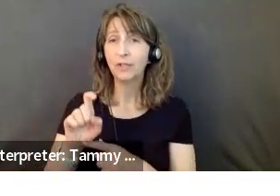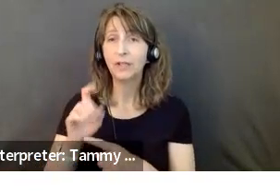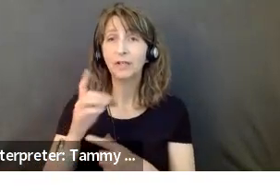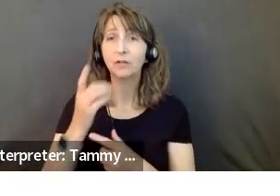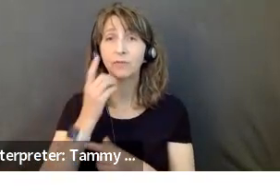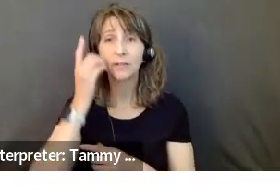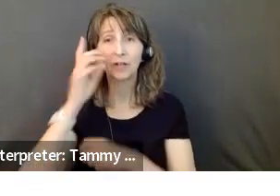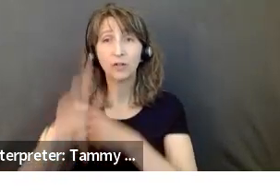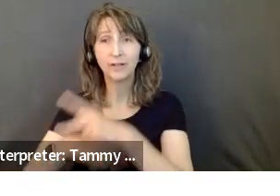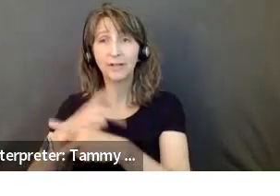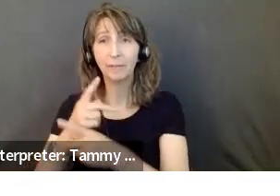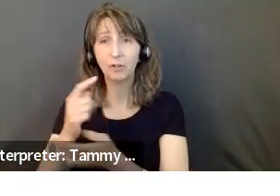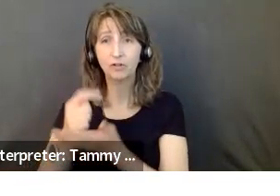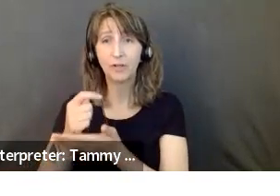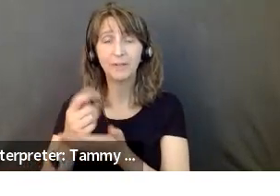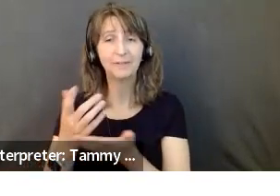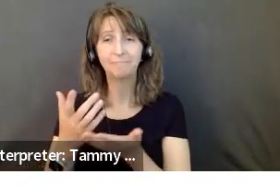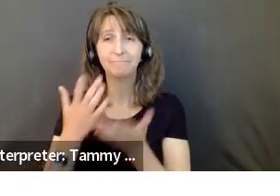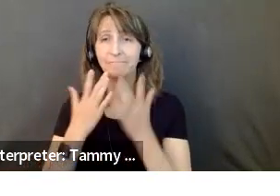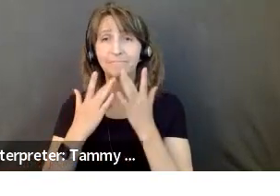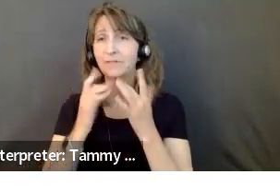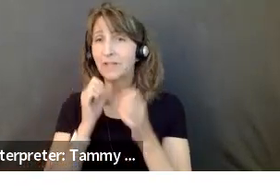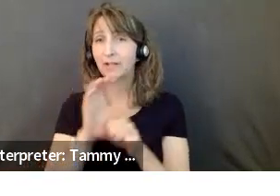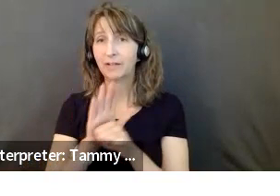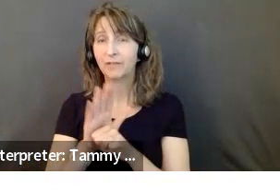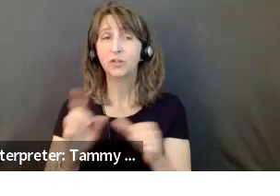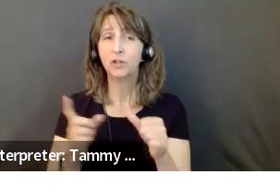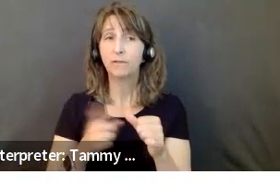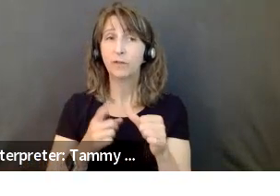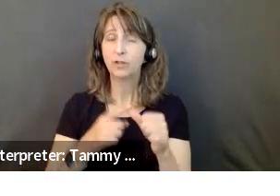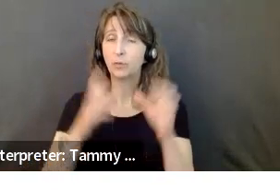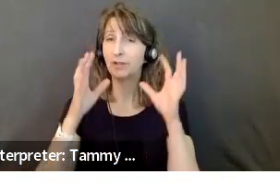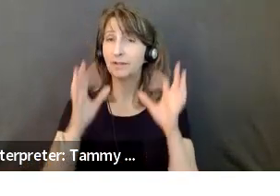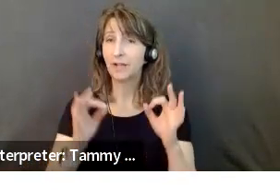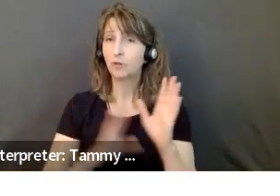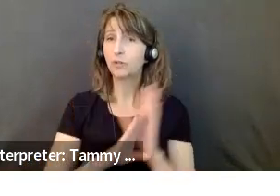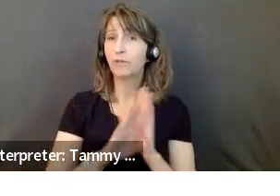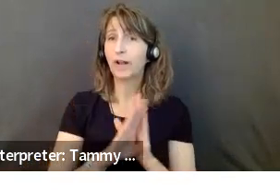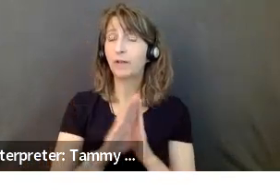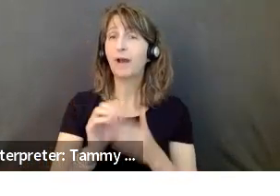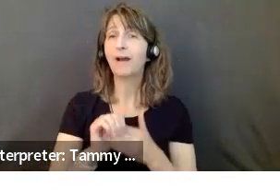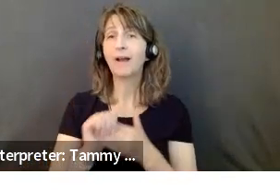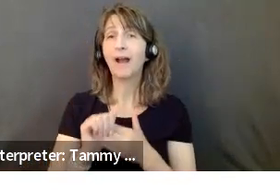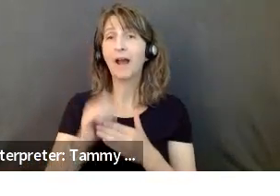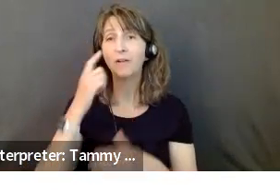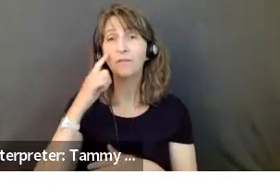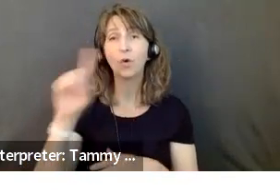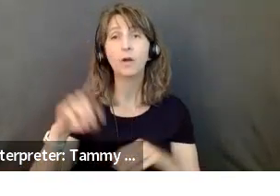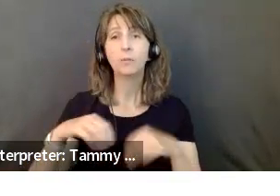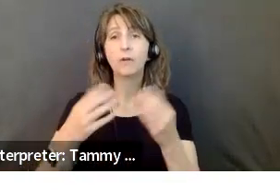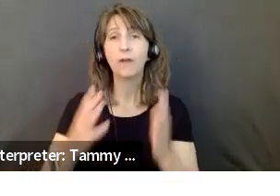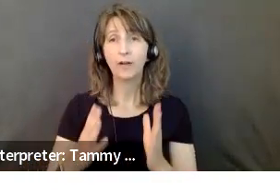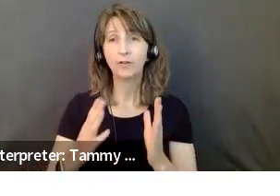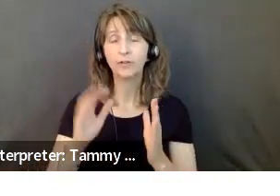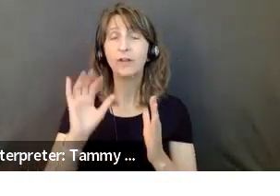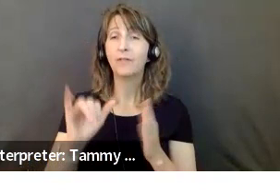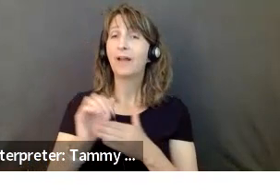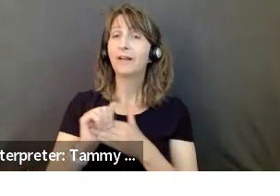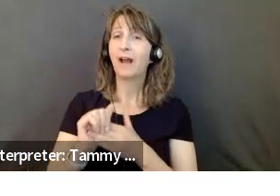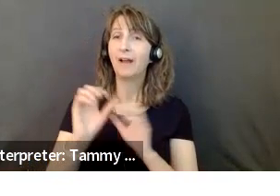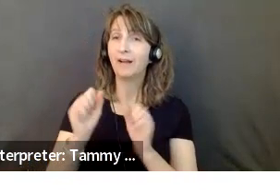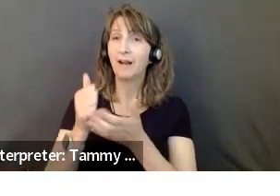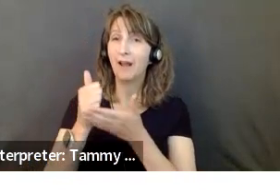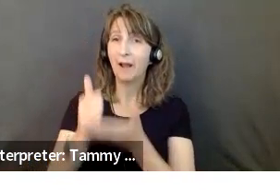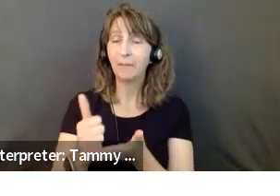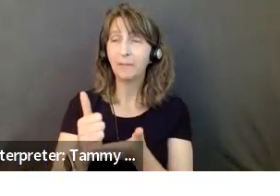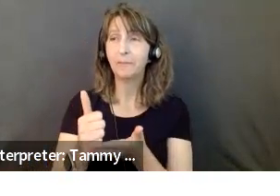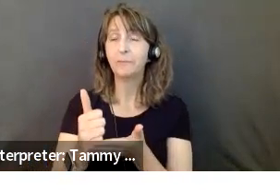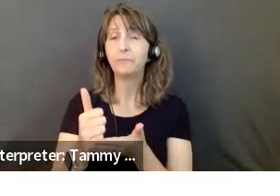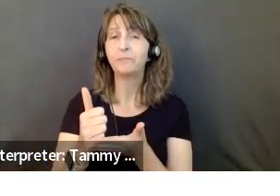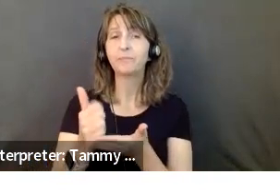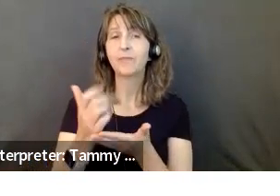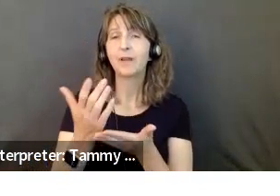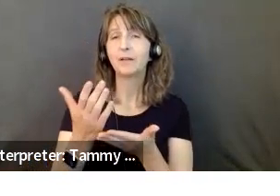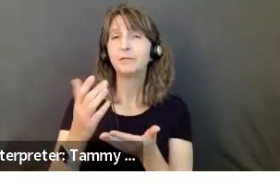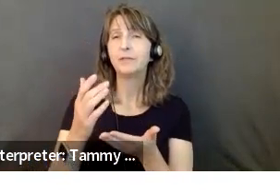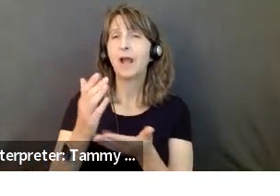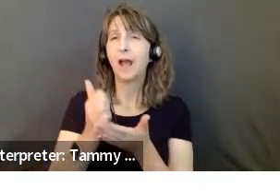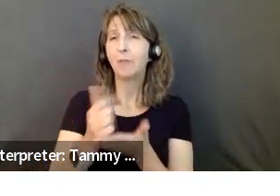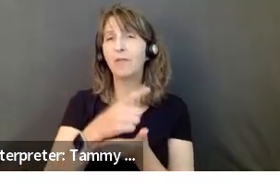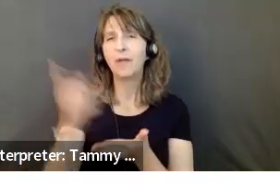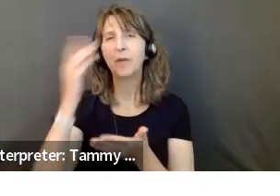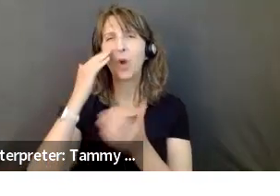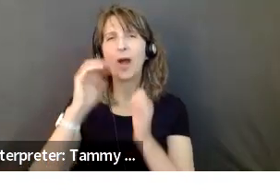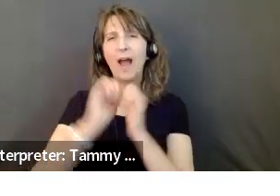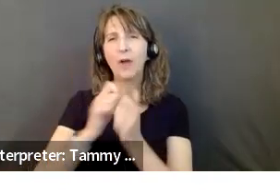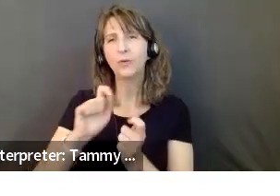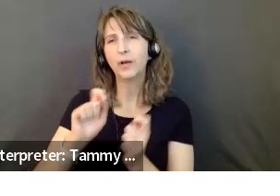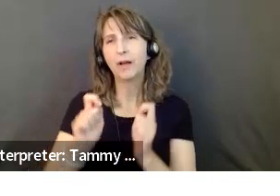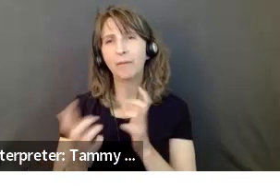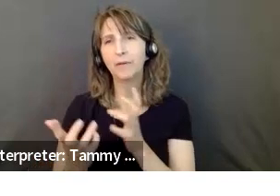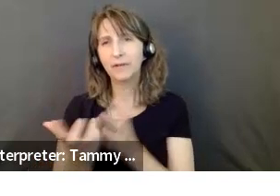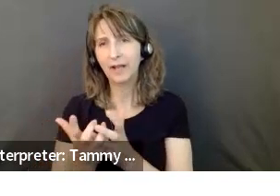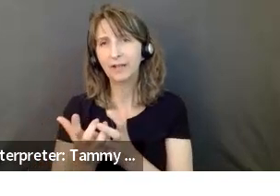And the first thing we decided on doing was developing a guide for providers that could walk through Some again, some of those modifications that accommodations that they can make to their practice.